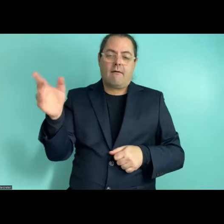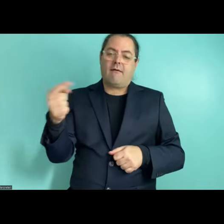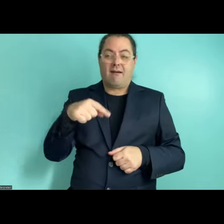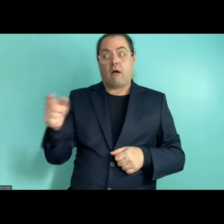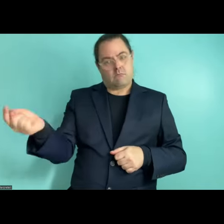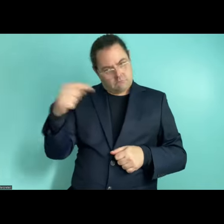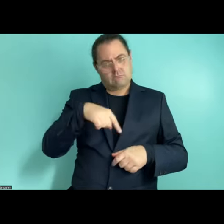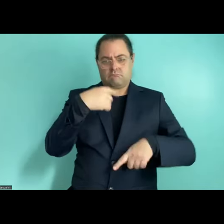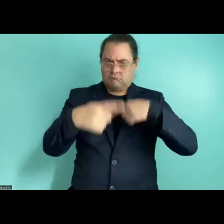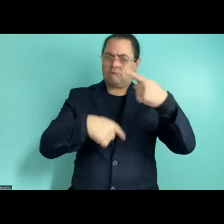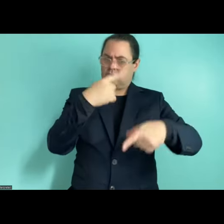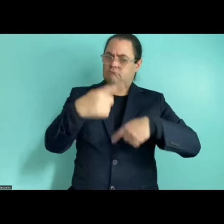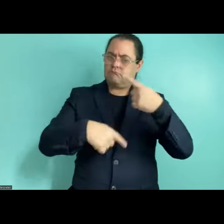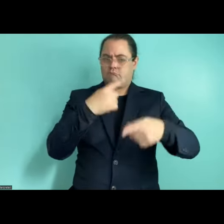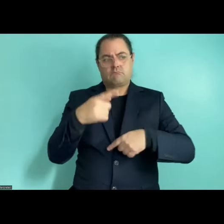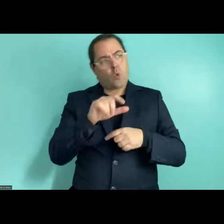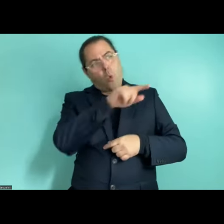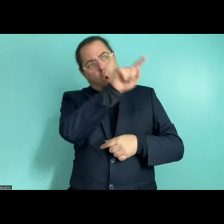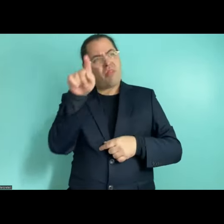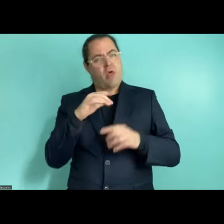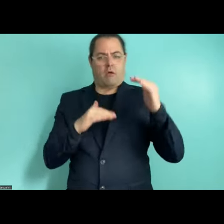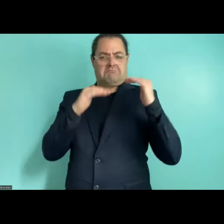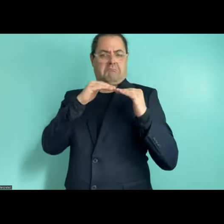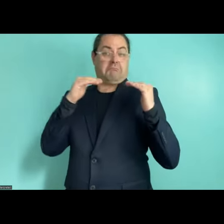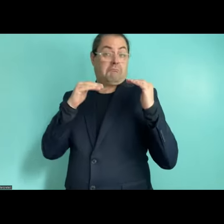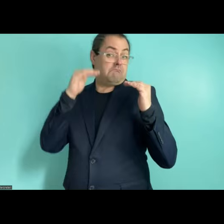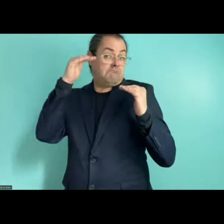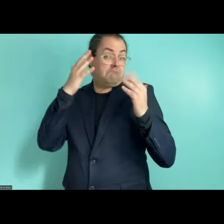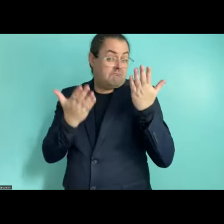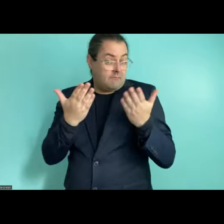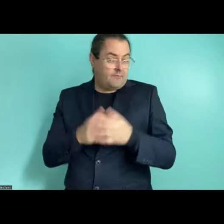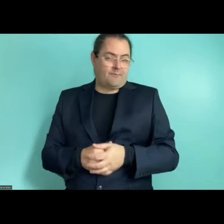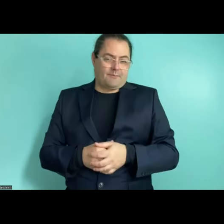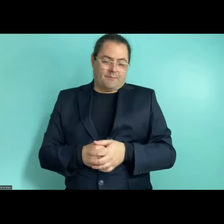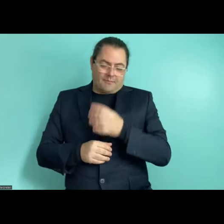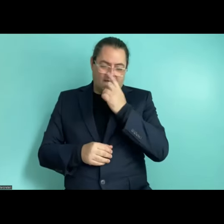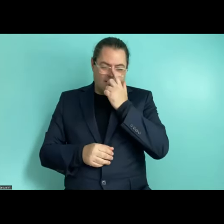that they compete within the ICT space. 14:20:47 It also create meaningful career